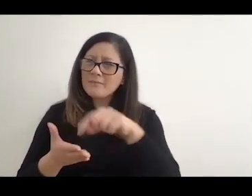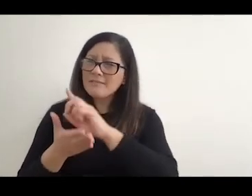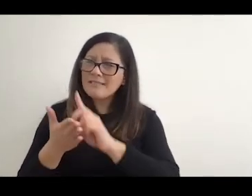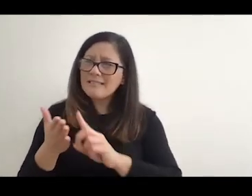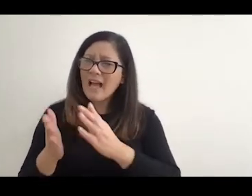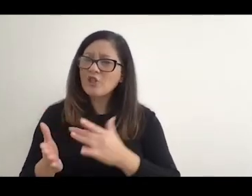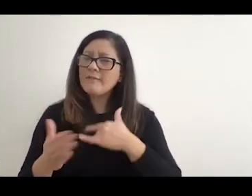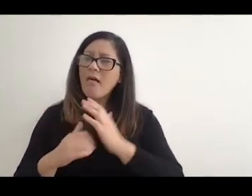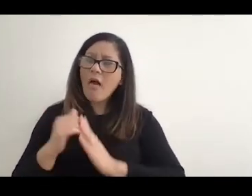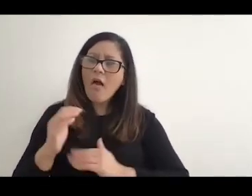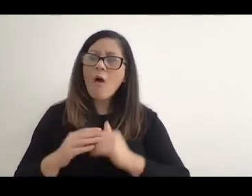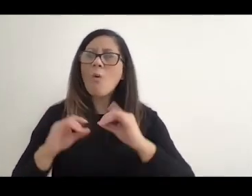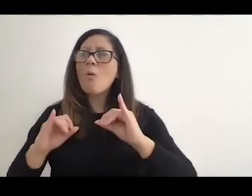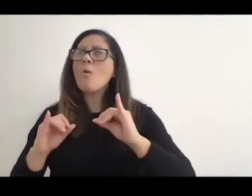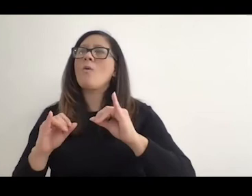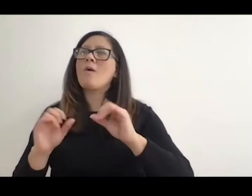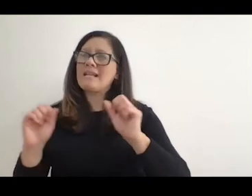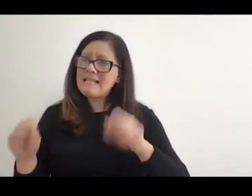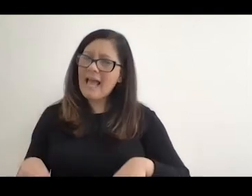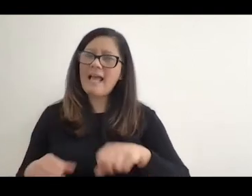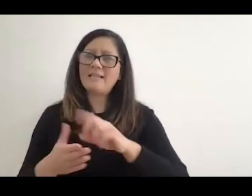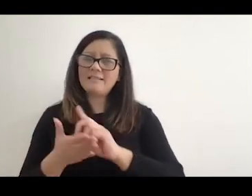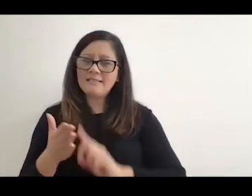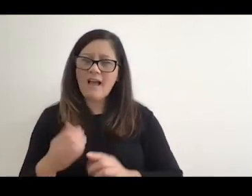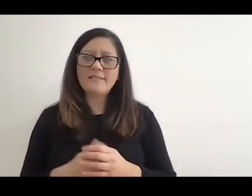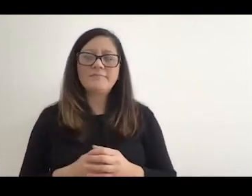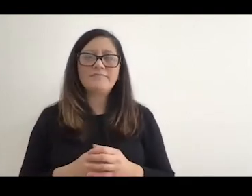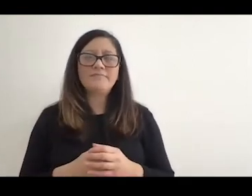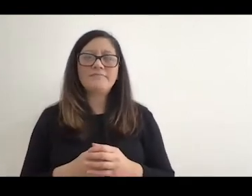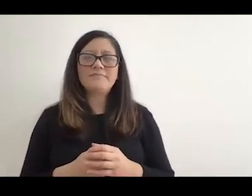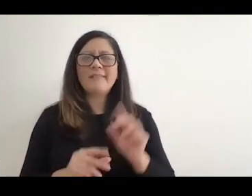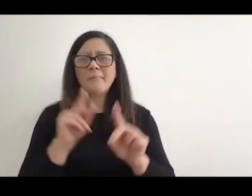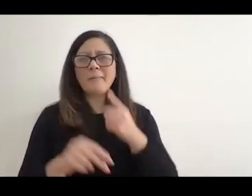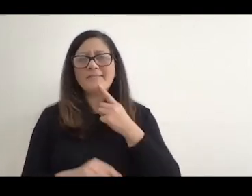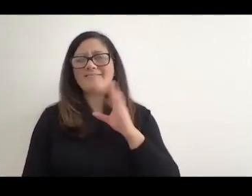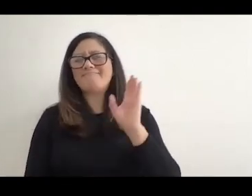And I remember when someone they said that's hyperbole. Dogs don't have more clothing design for